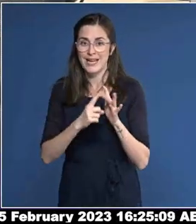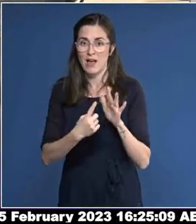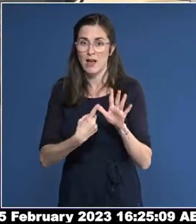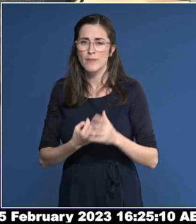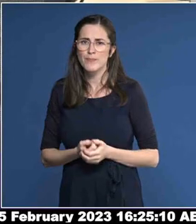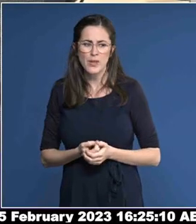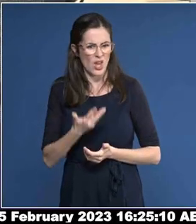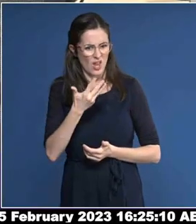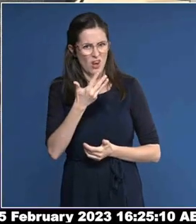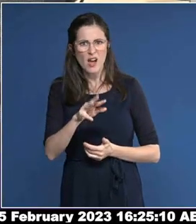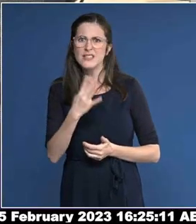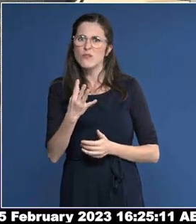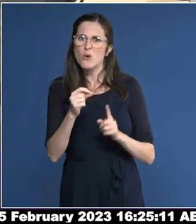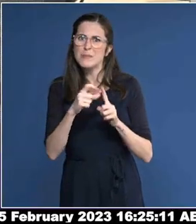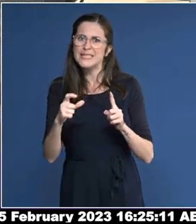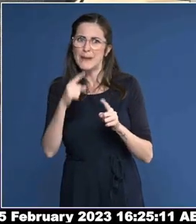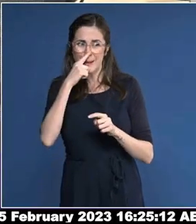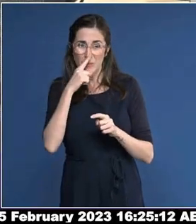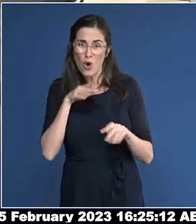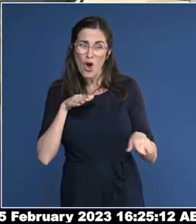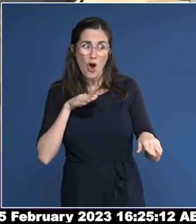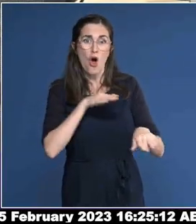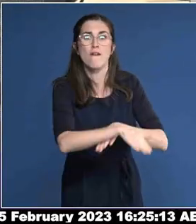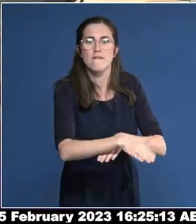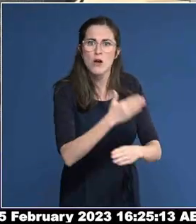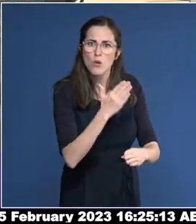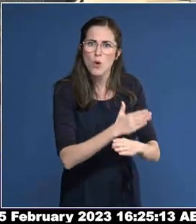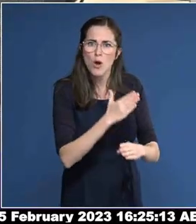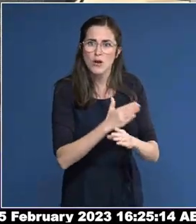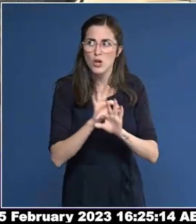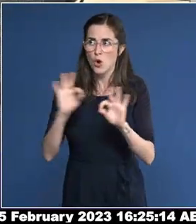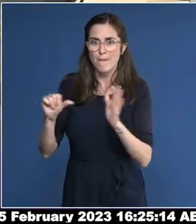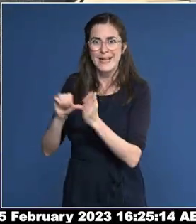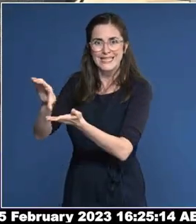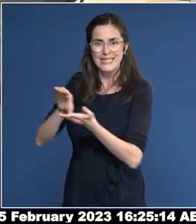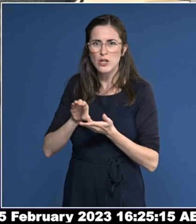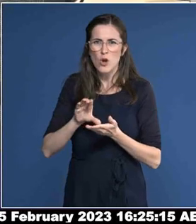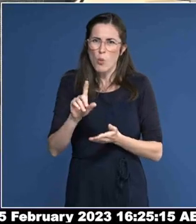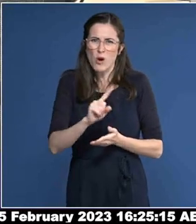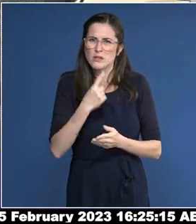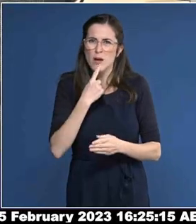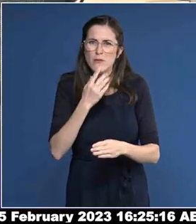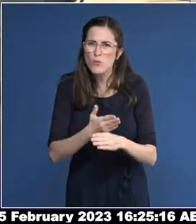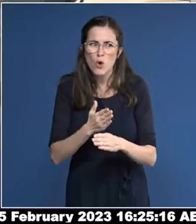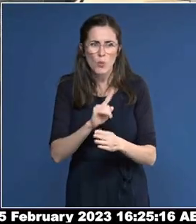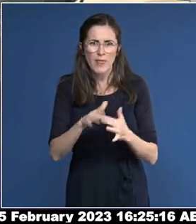Are they doing support coordination but just beyond the funding, or is it something additional to support coordination?